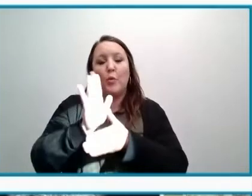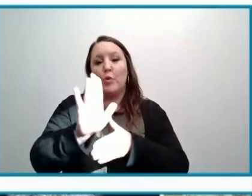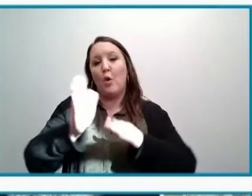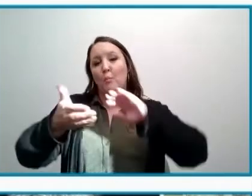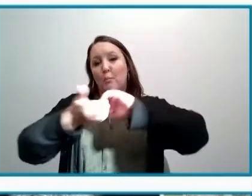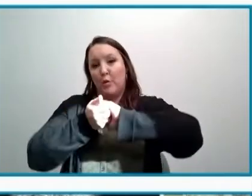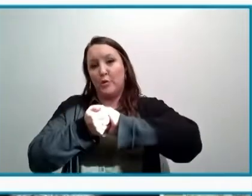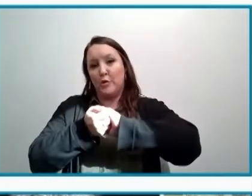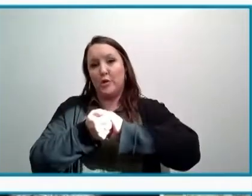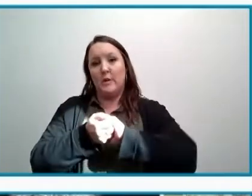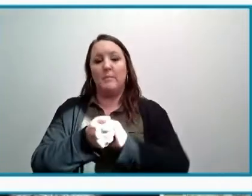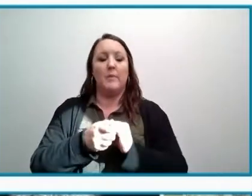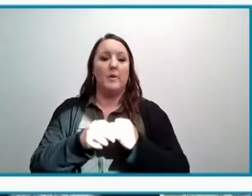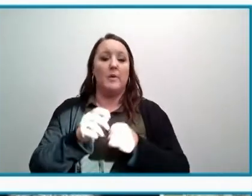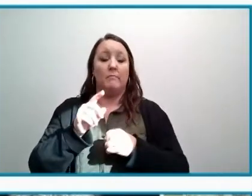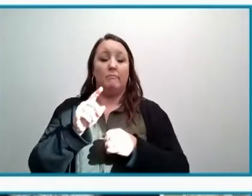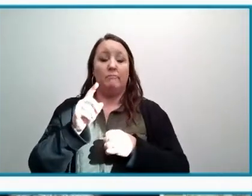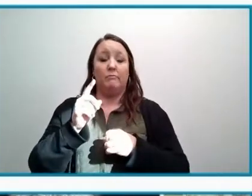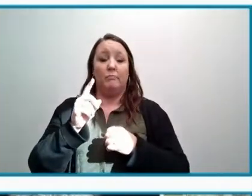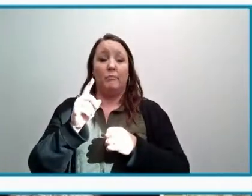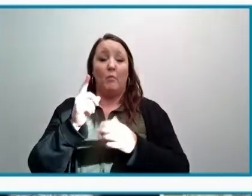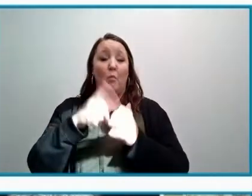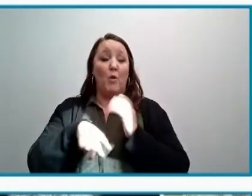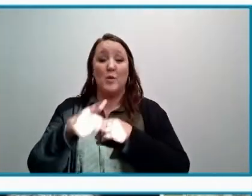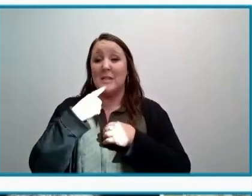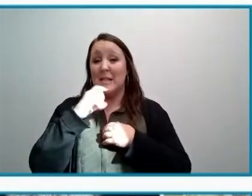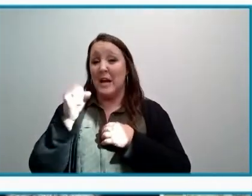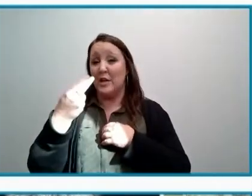just from what you've shared today, Sakate, and I'm sure there's so much more,